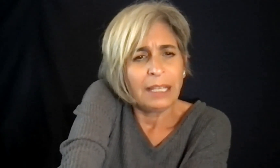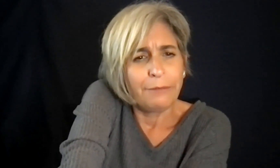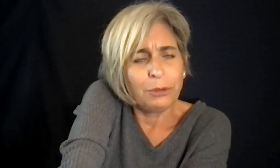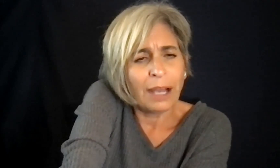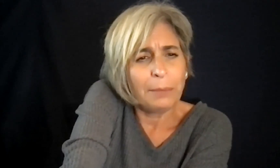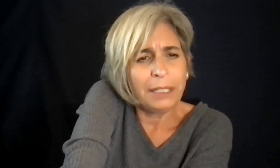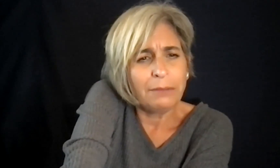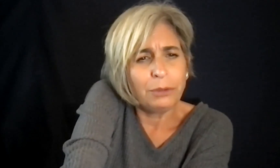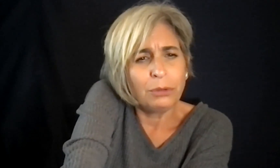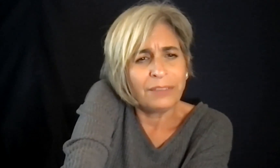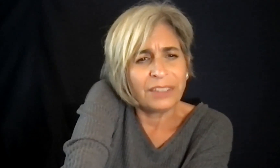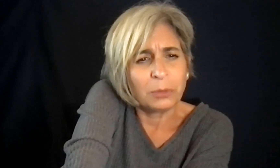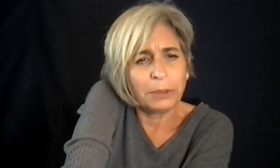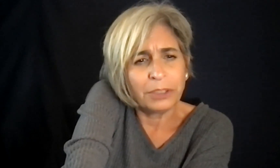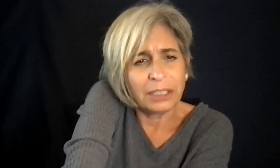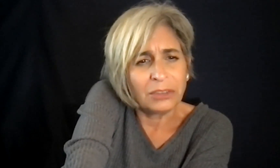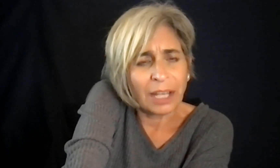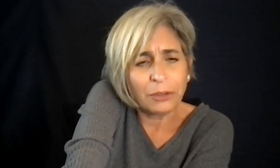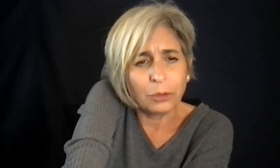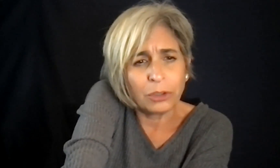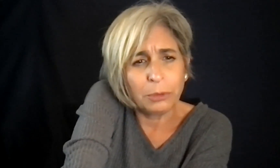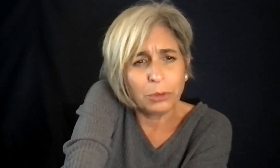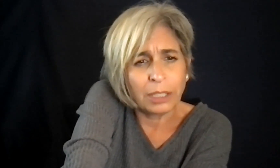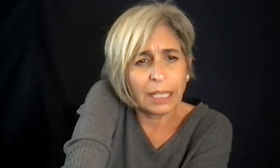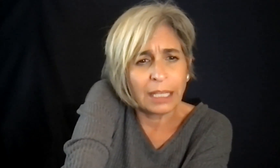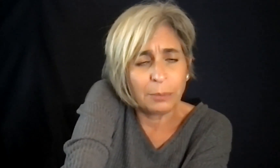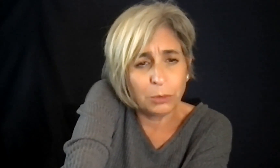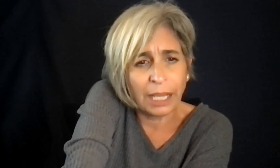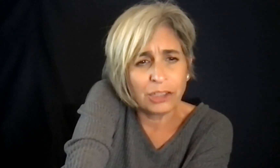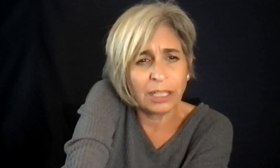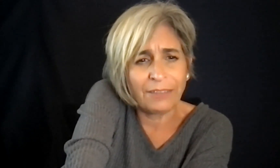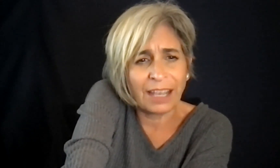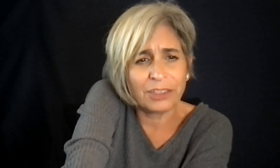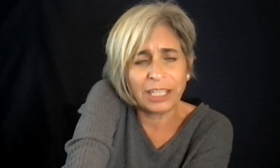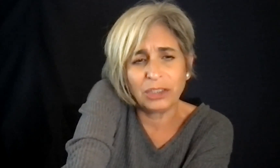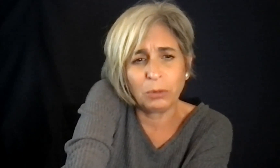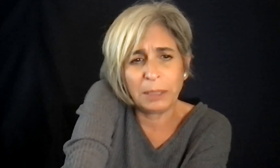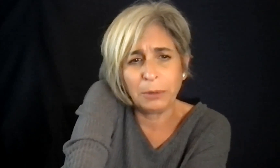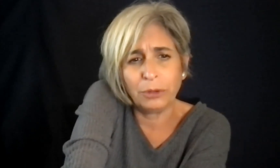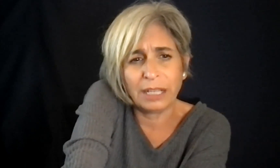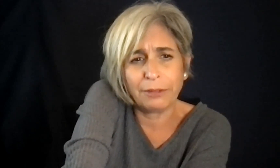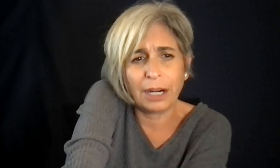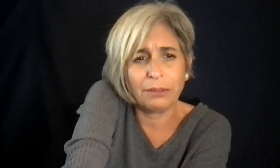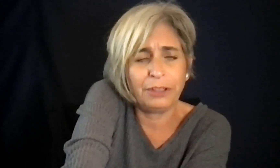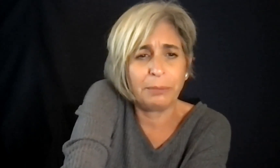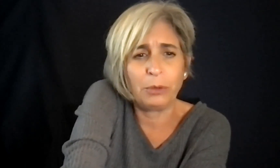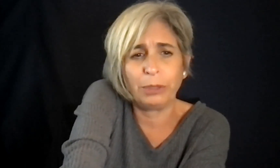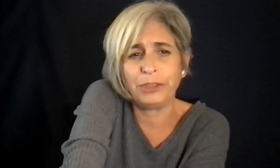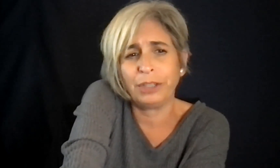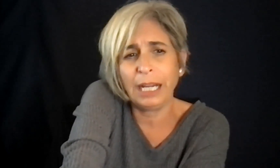If you, how many of you have experienced, I don't know, communication, having conversations with people who are deaf or hard of hearing maybe raise your